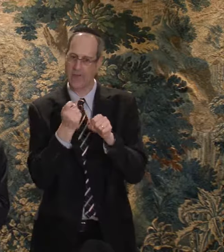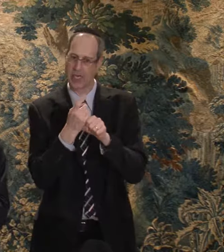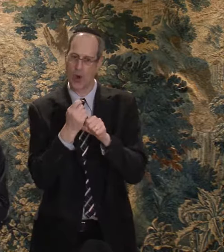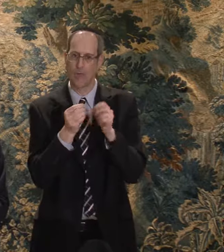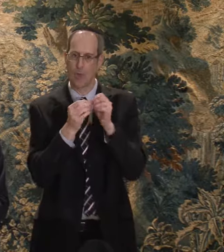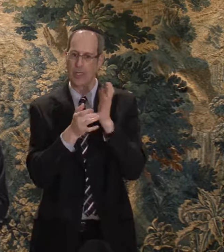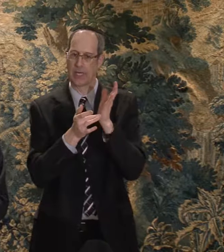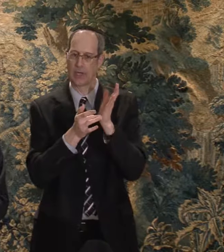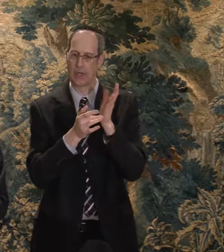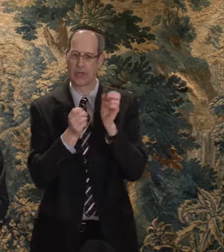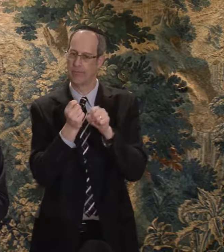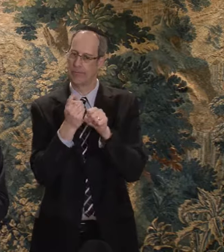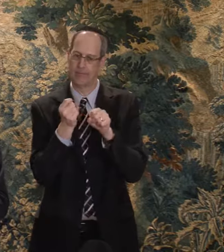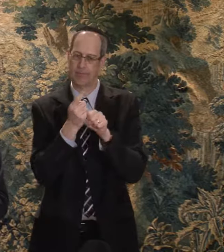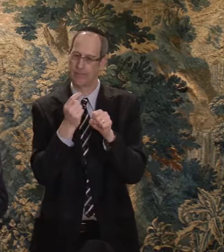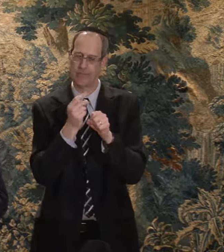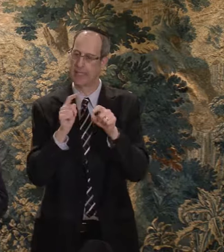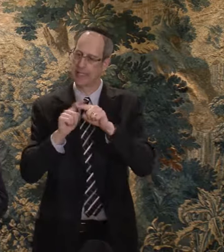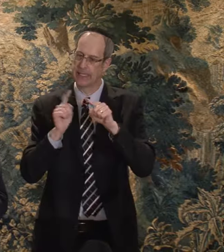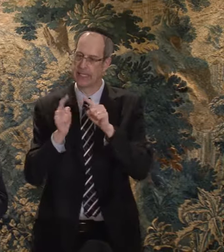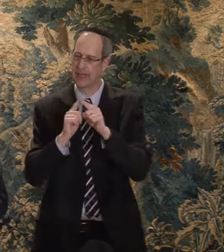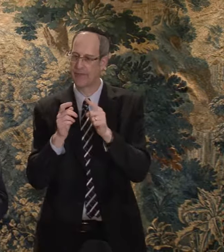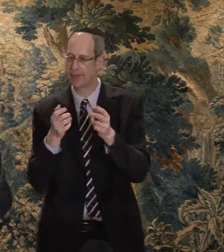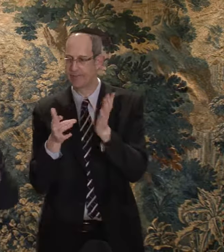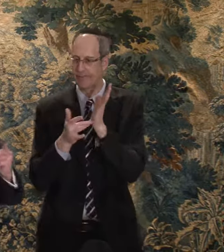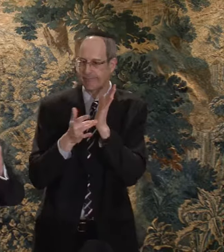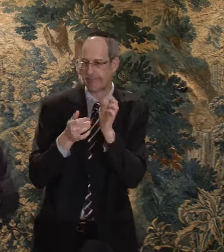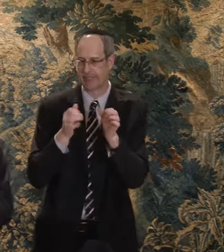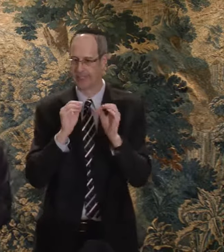every year more and more different ways to teach the students to connect to the